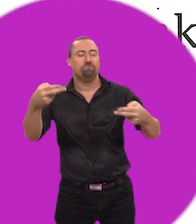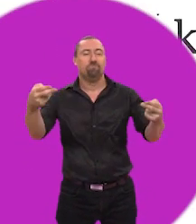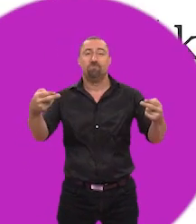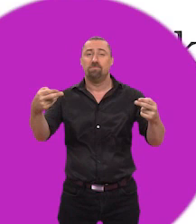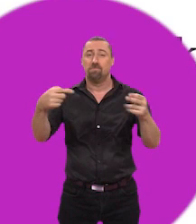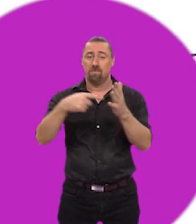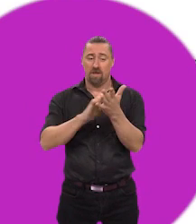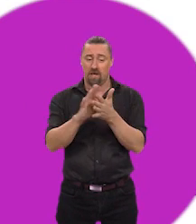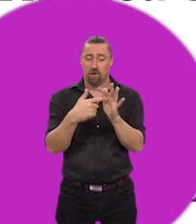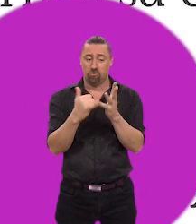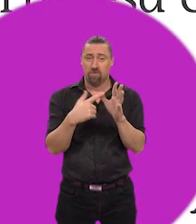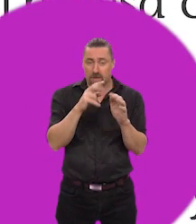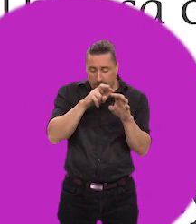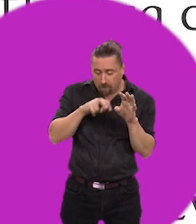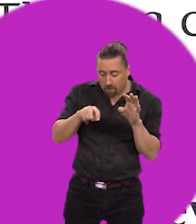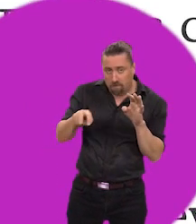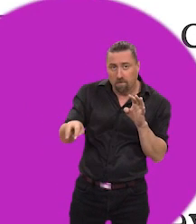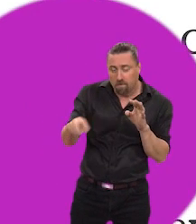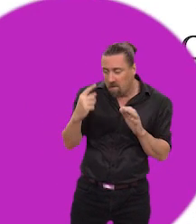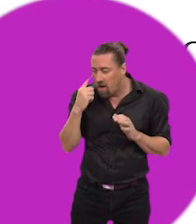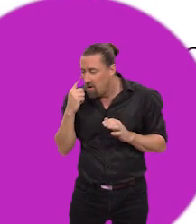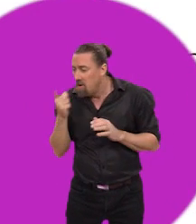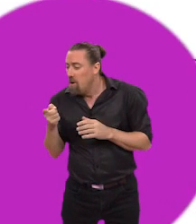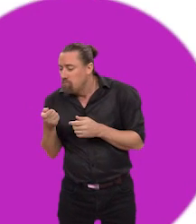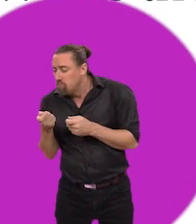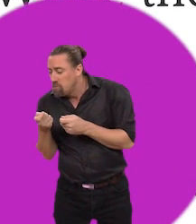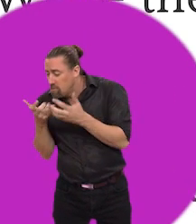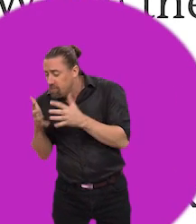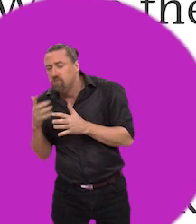"fed the new pinky and checked on the other joeys."